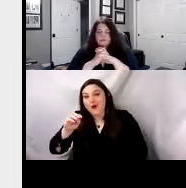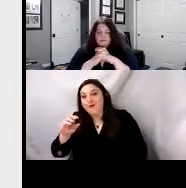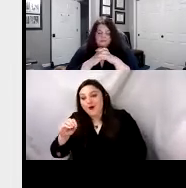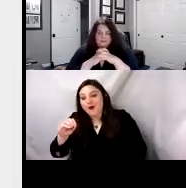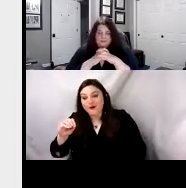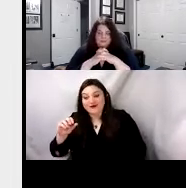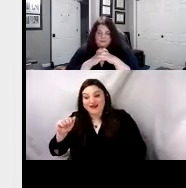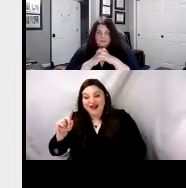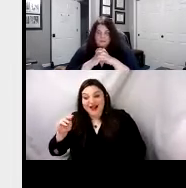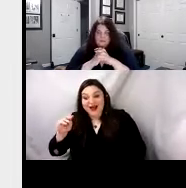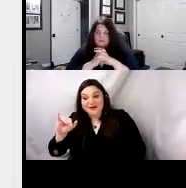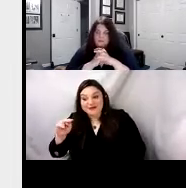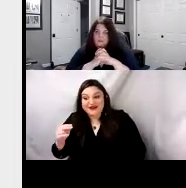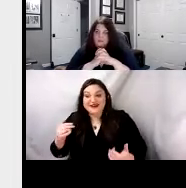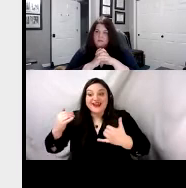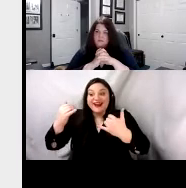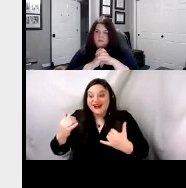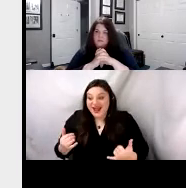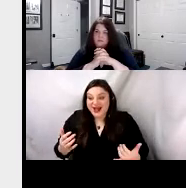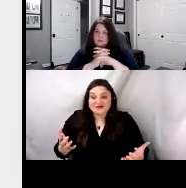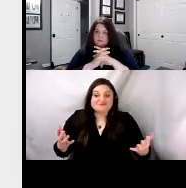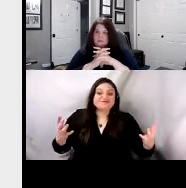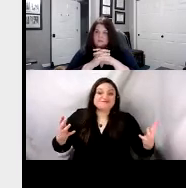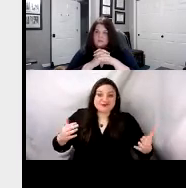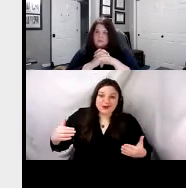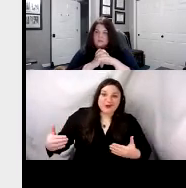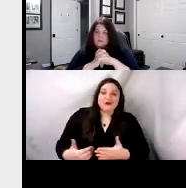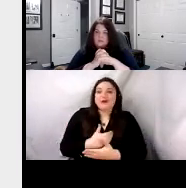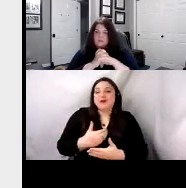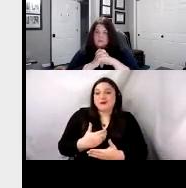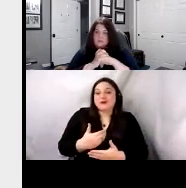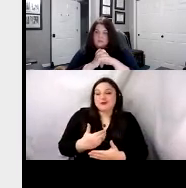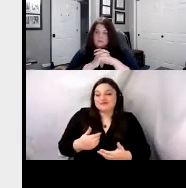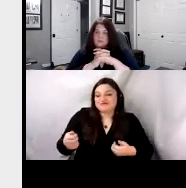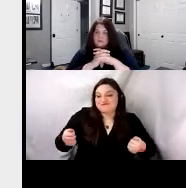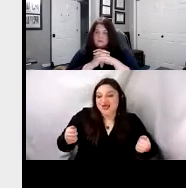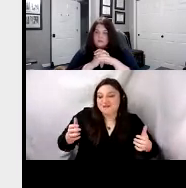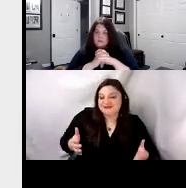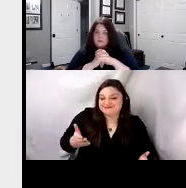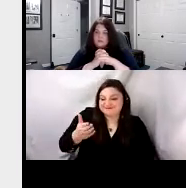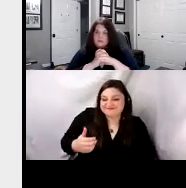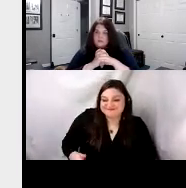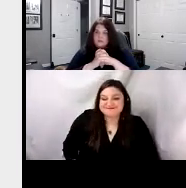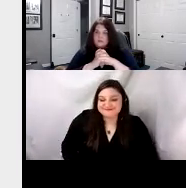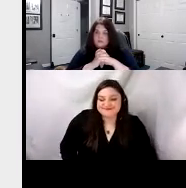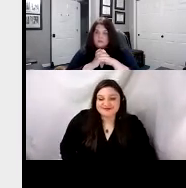now there is a new sheriff in town. So we are refocusing our efforts on communicating